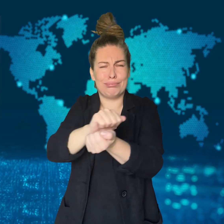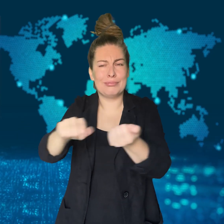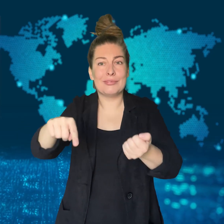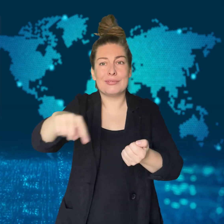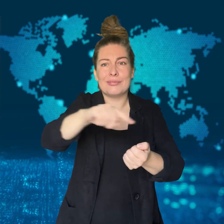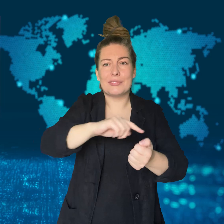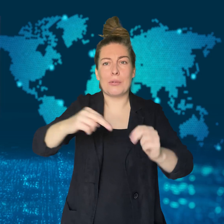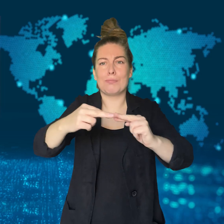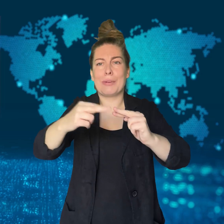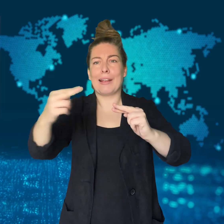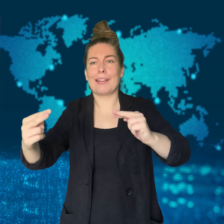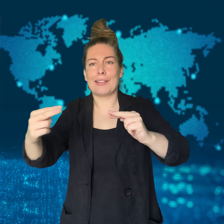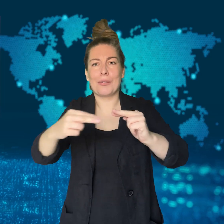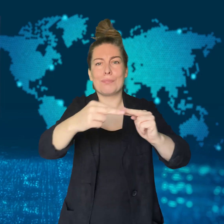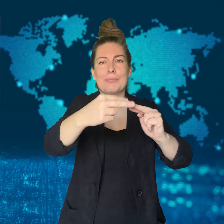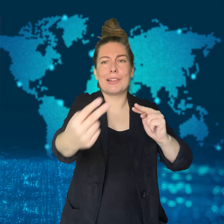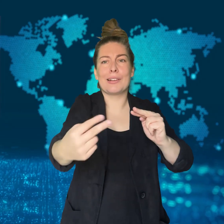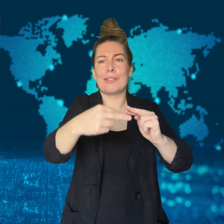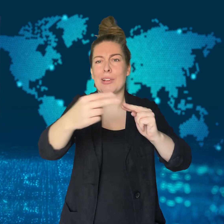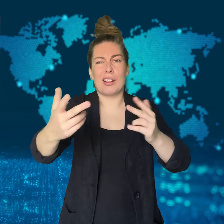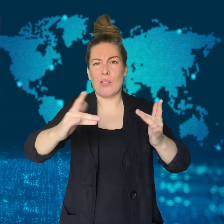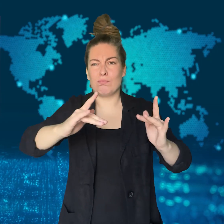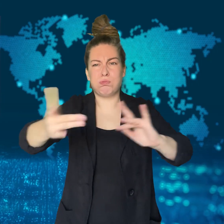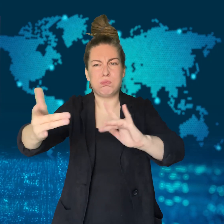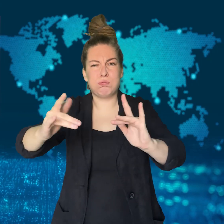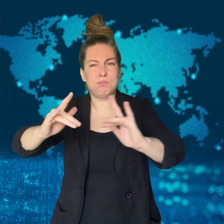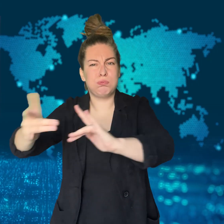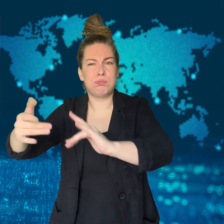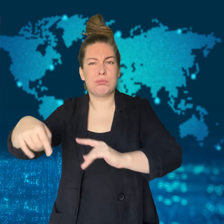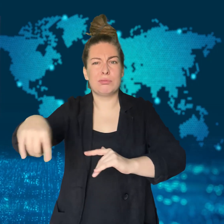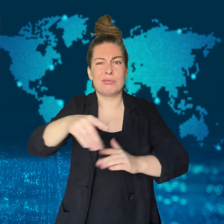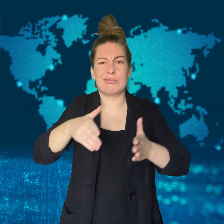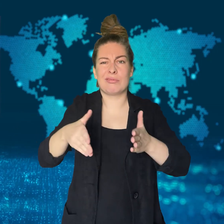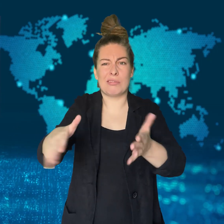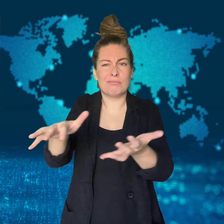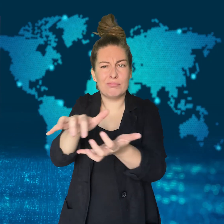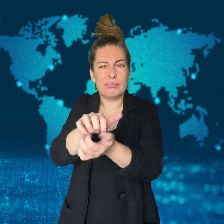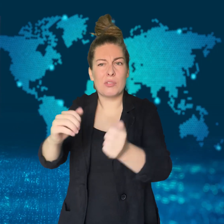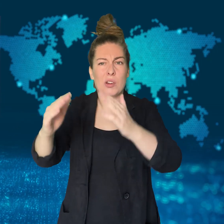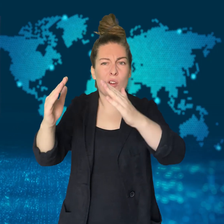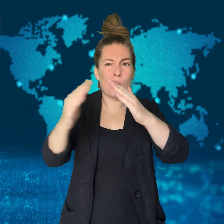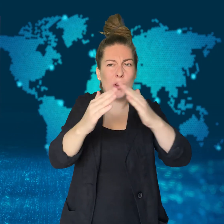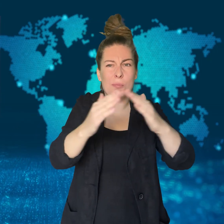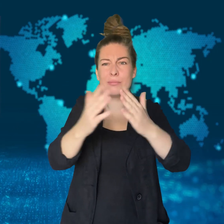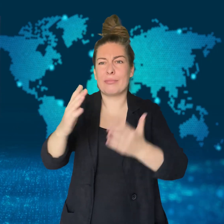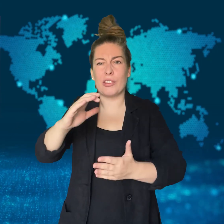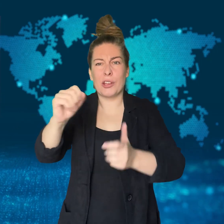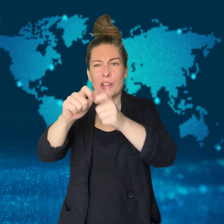houses, factories, and businesses.